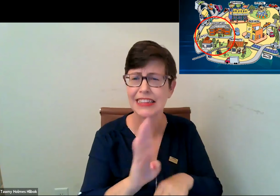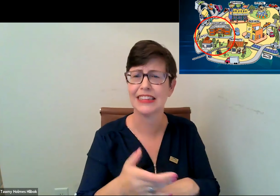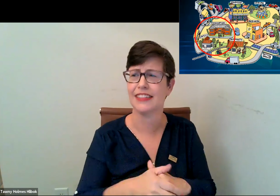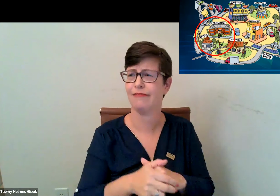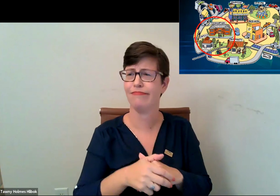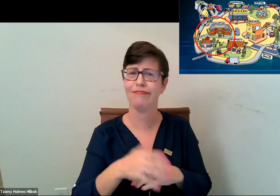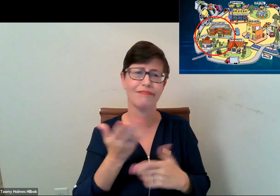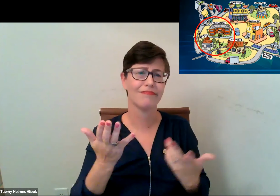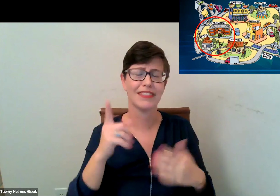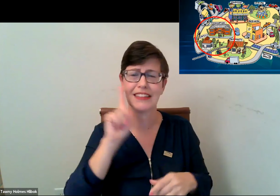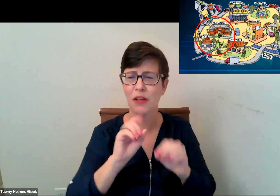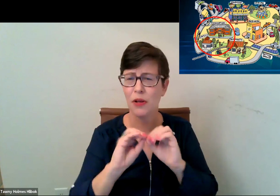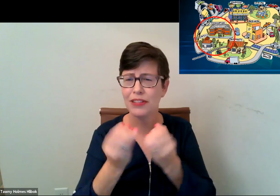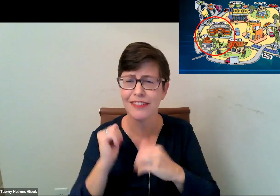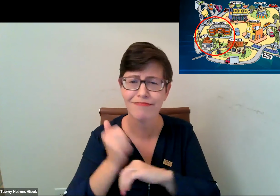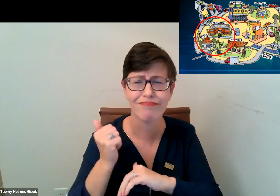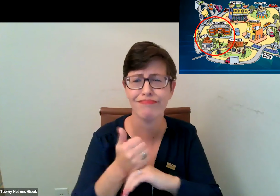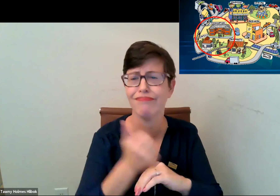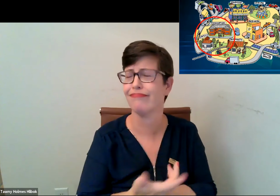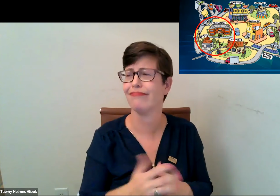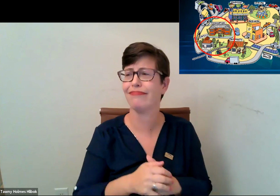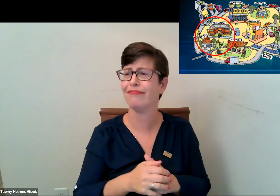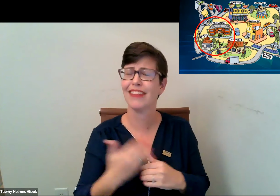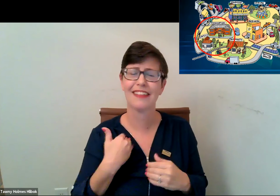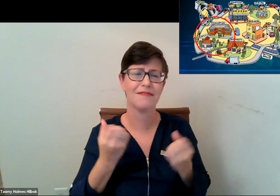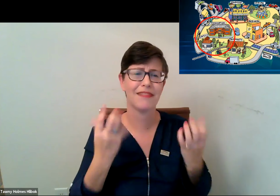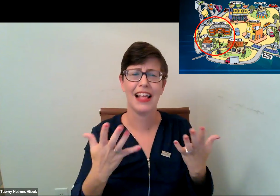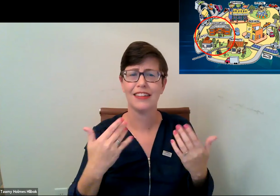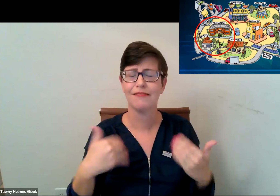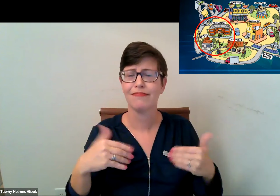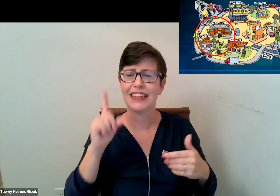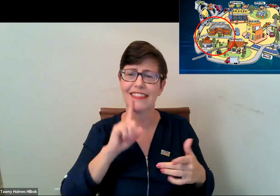much more visibility lots of def businesses organizations that have been established.